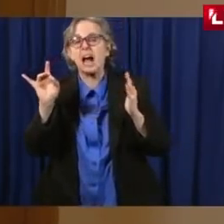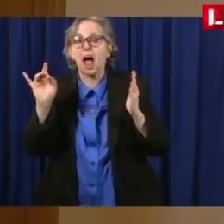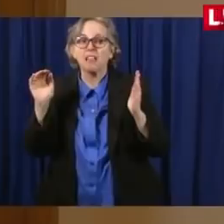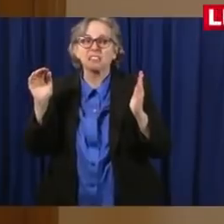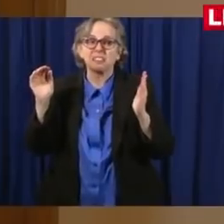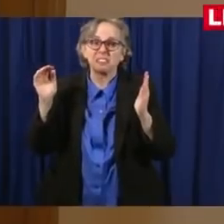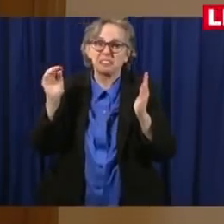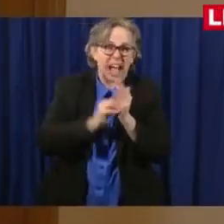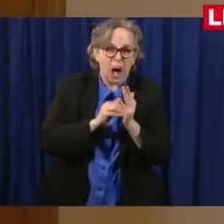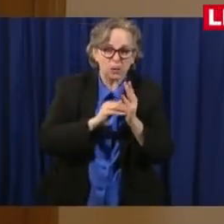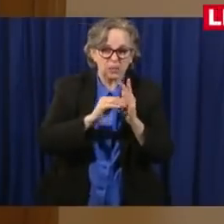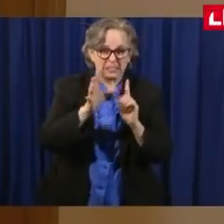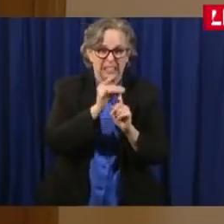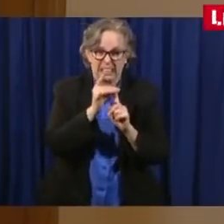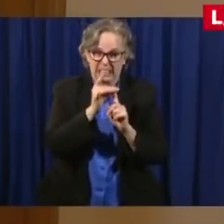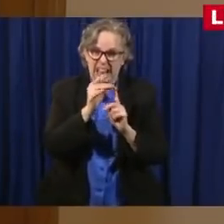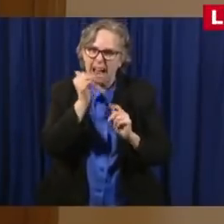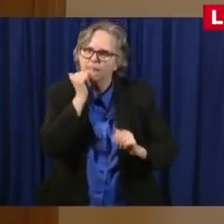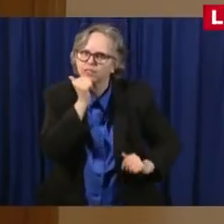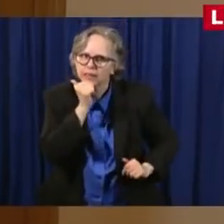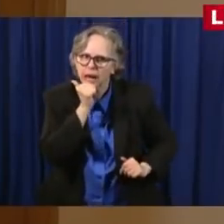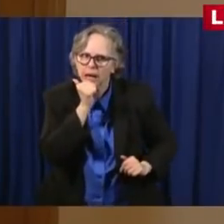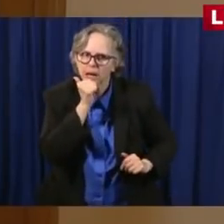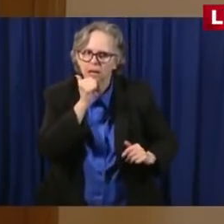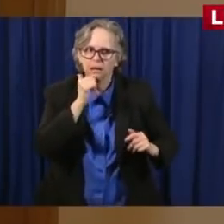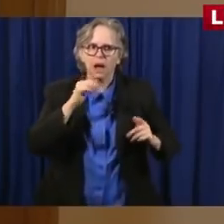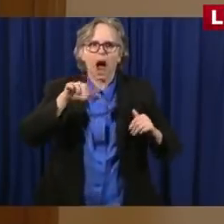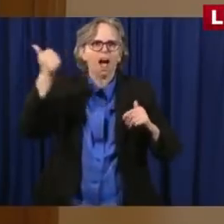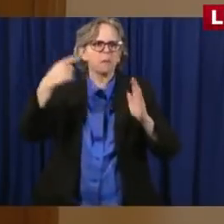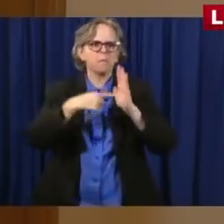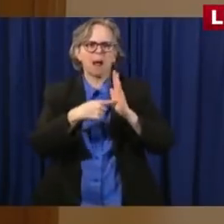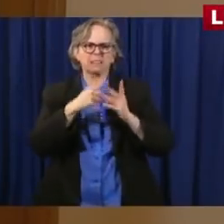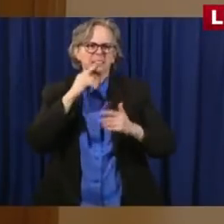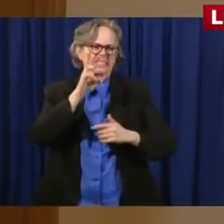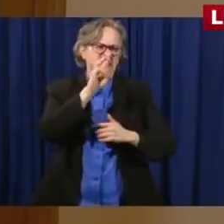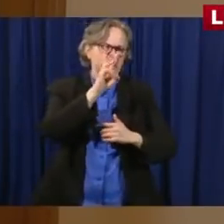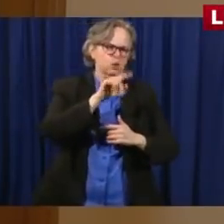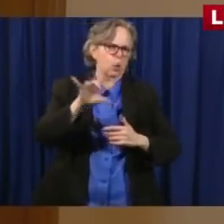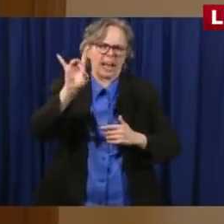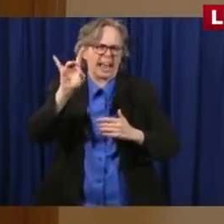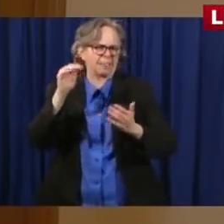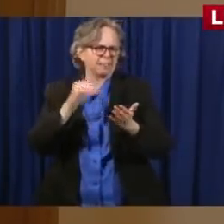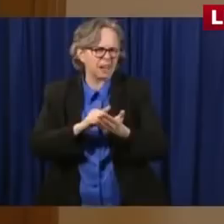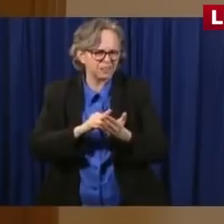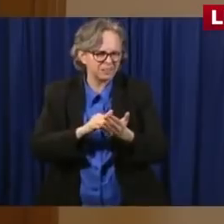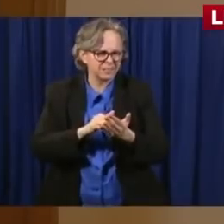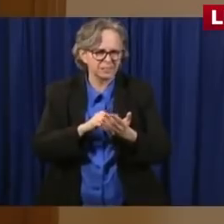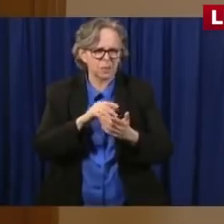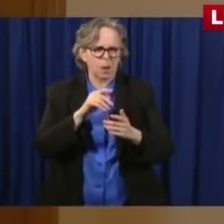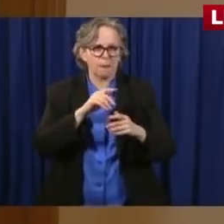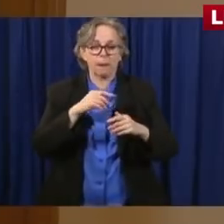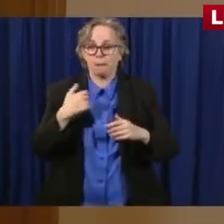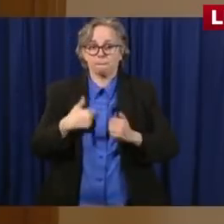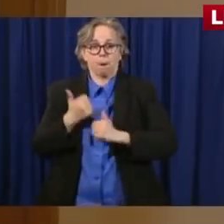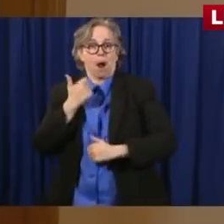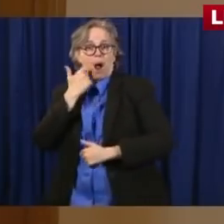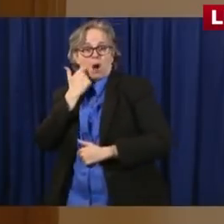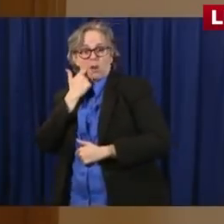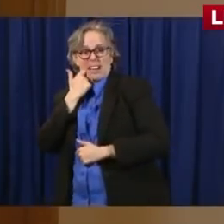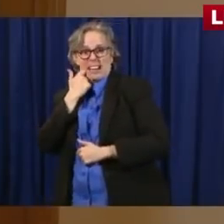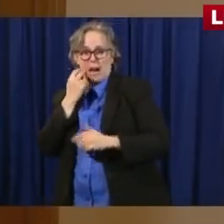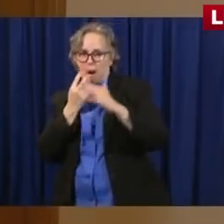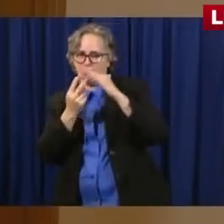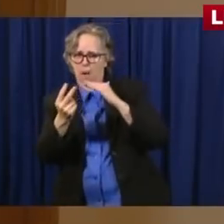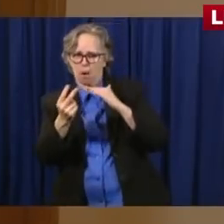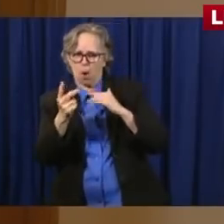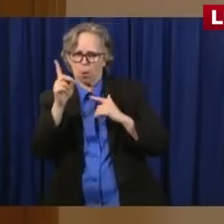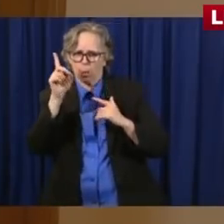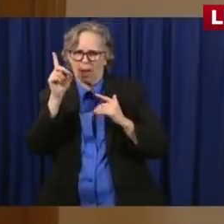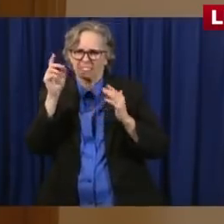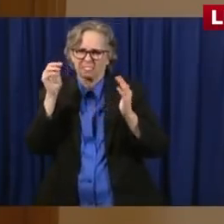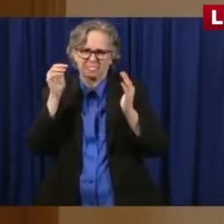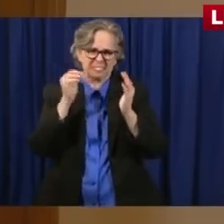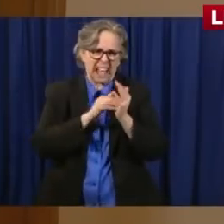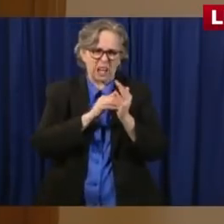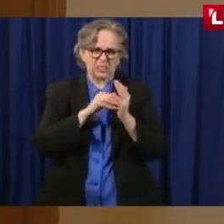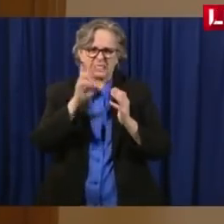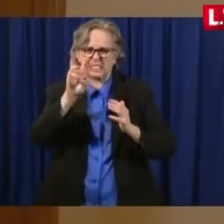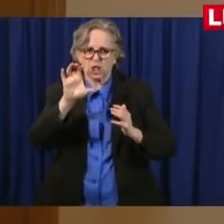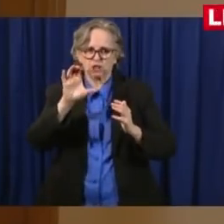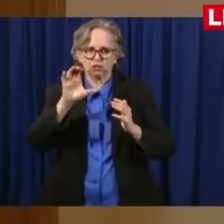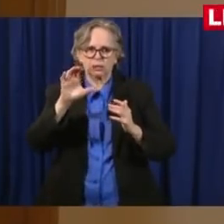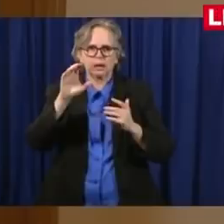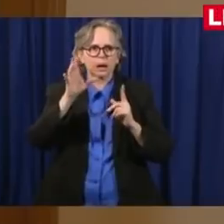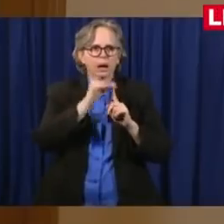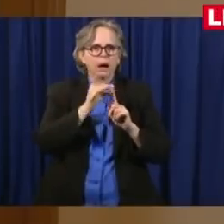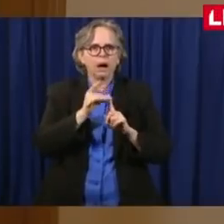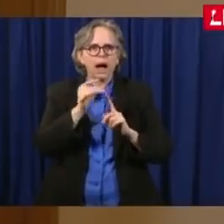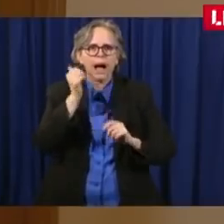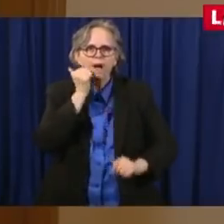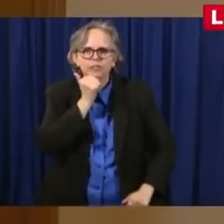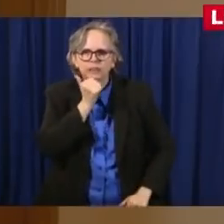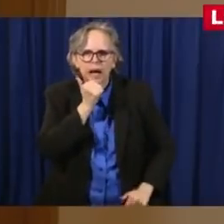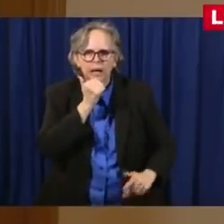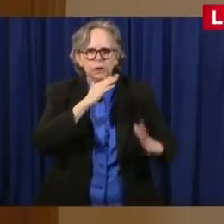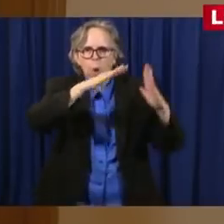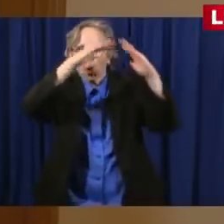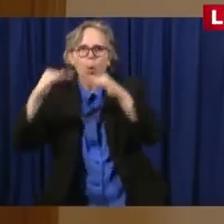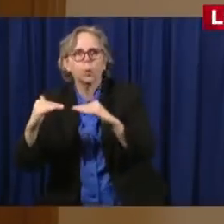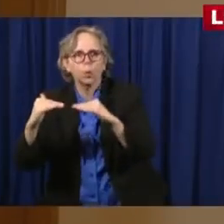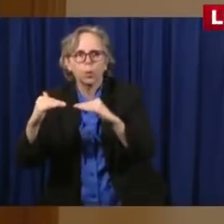WE WERE PREDICTING INITIAL PEAK PROJECTION AT ECKSTEIN HUNDRED CASES PER DAY.